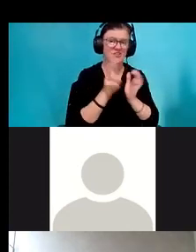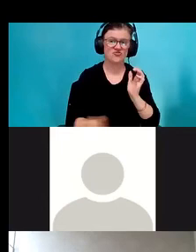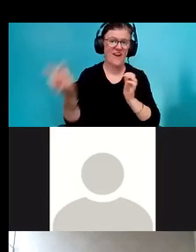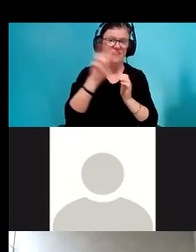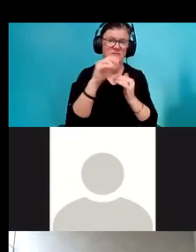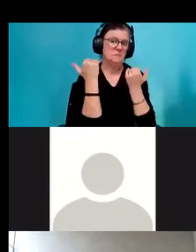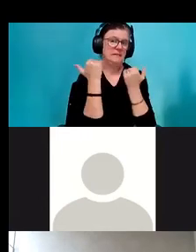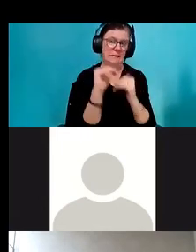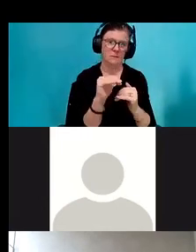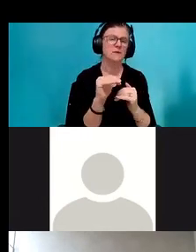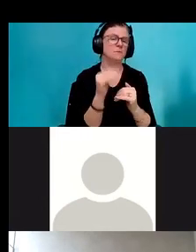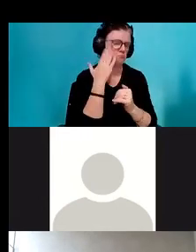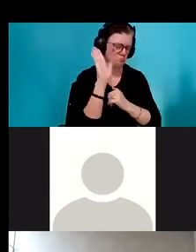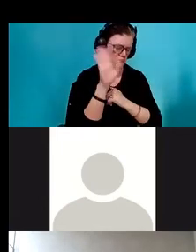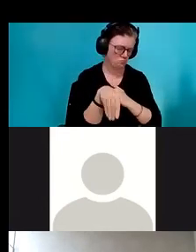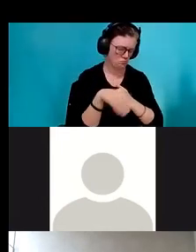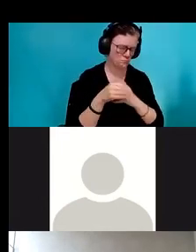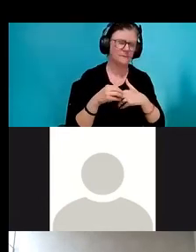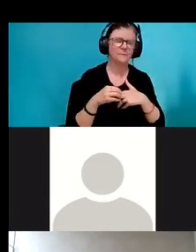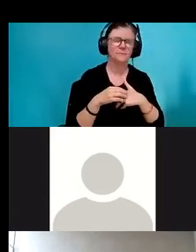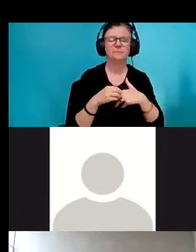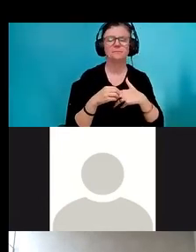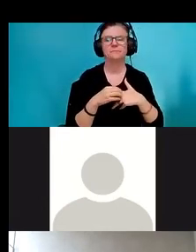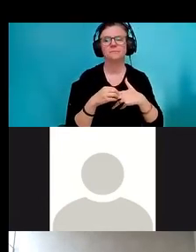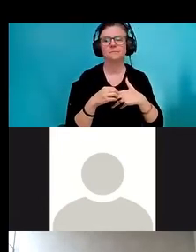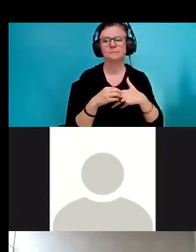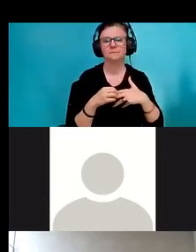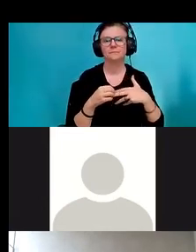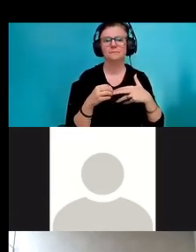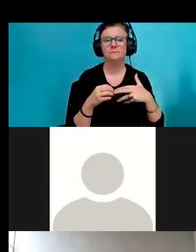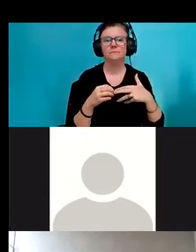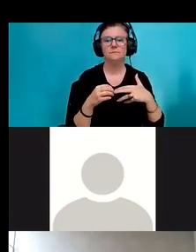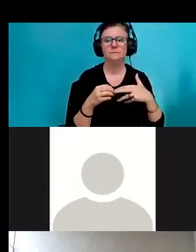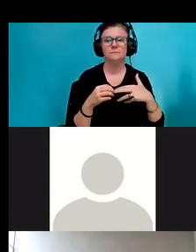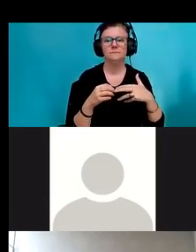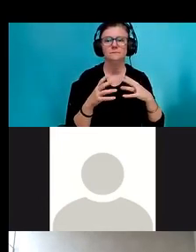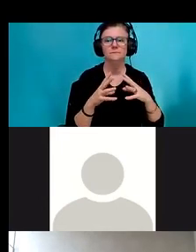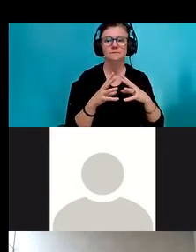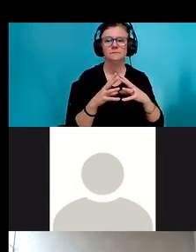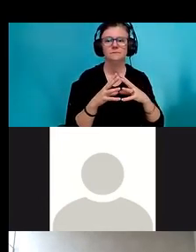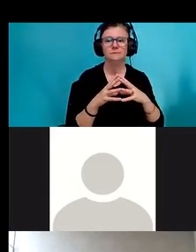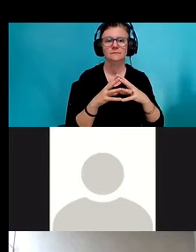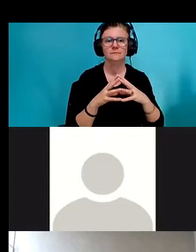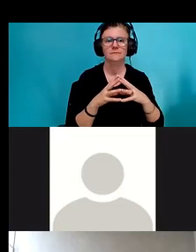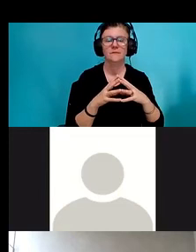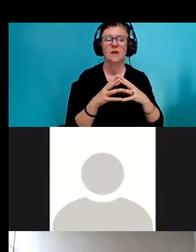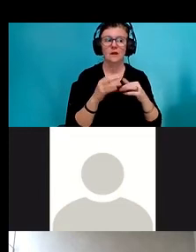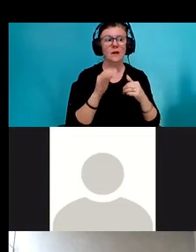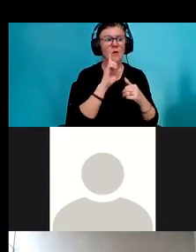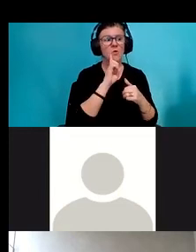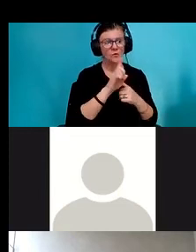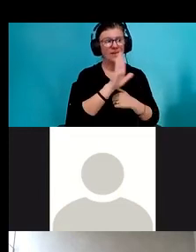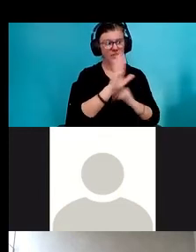So we would love to see you try and capture that in the narrative.